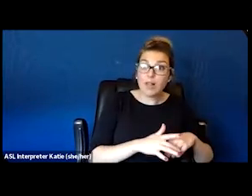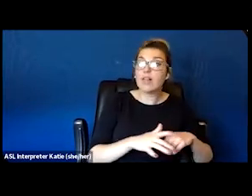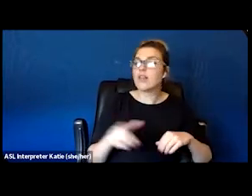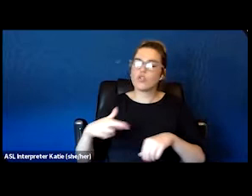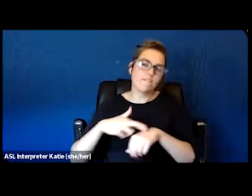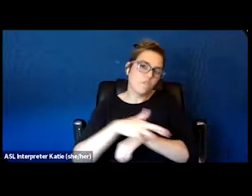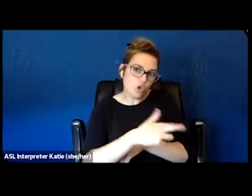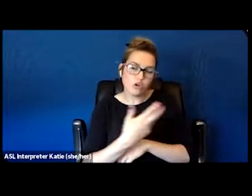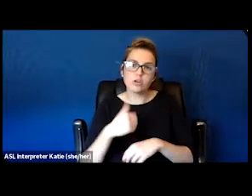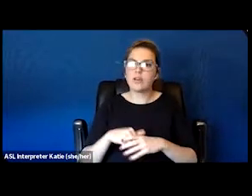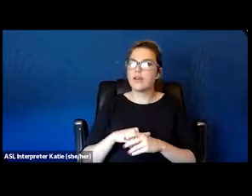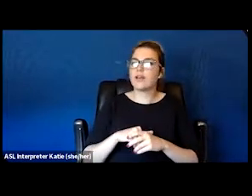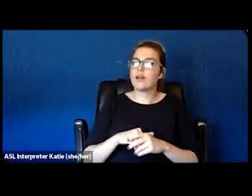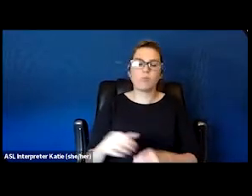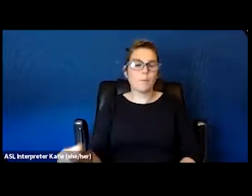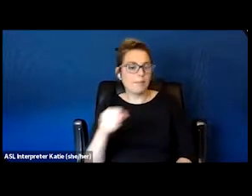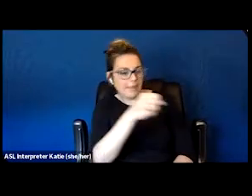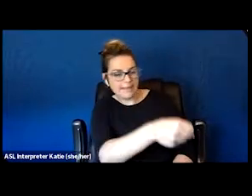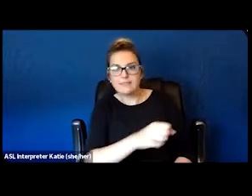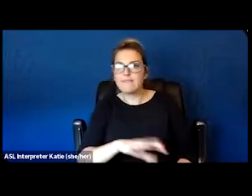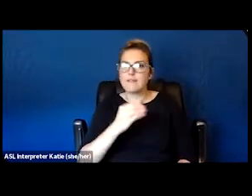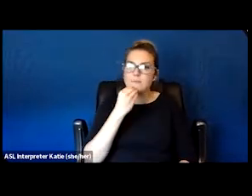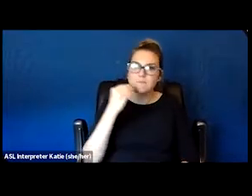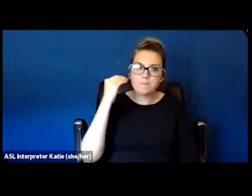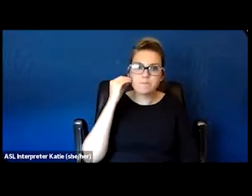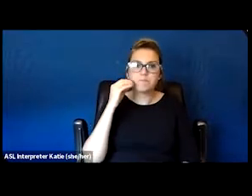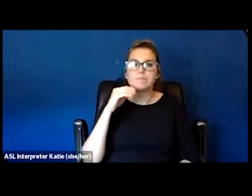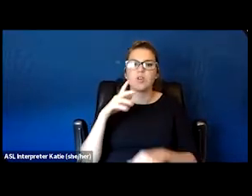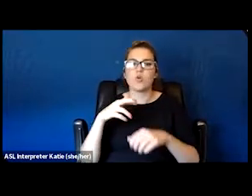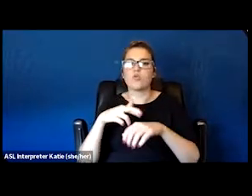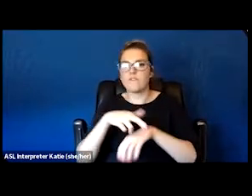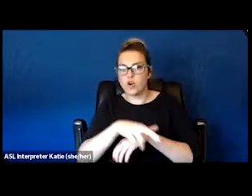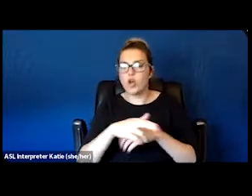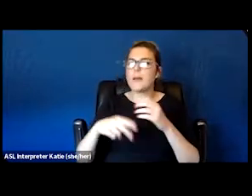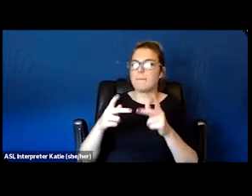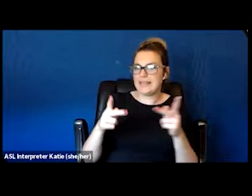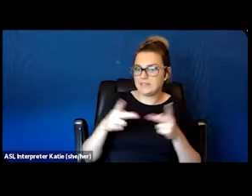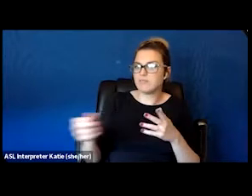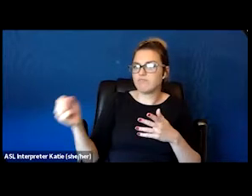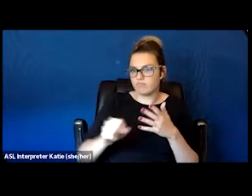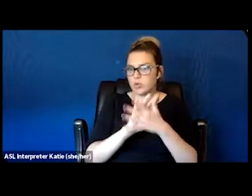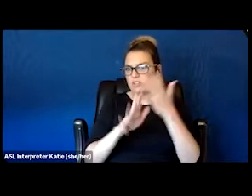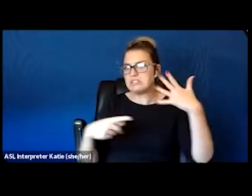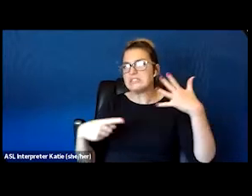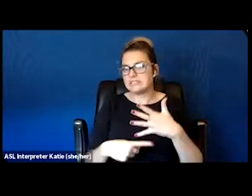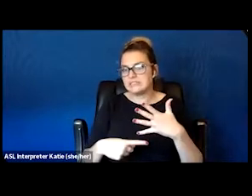and ultimately place people in housing or in programs that hold those resources. So if we go to the next slide,